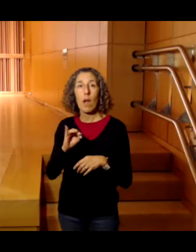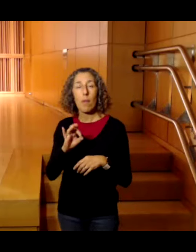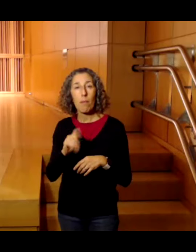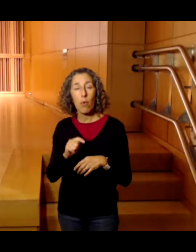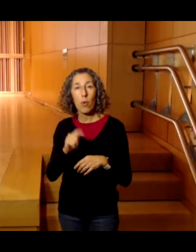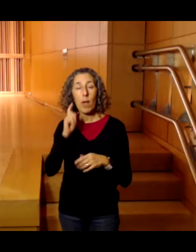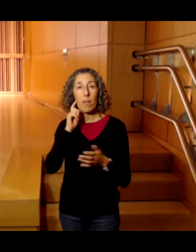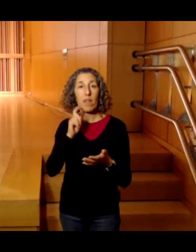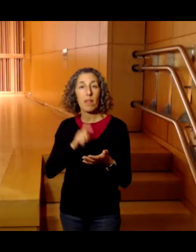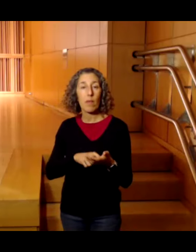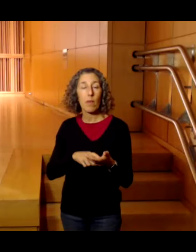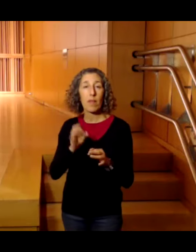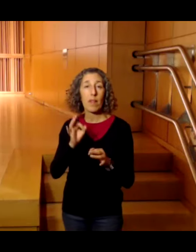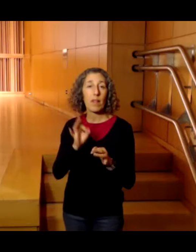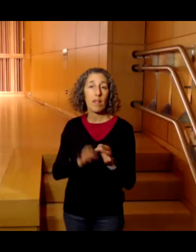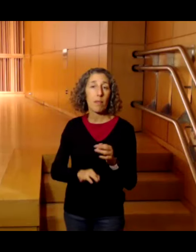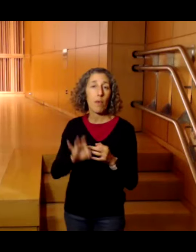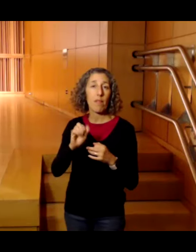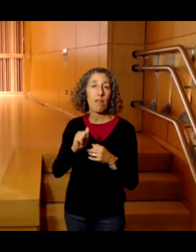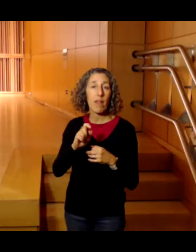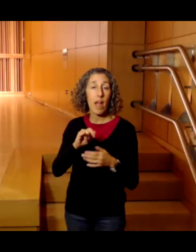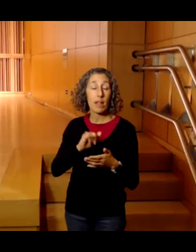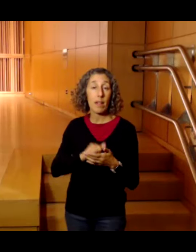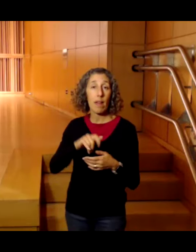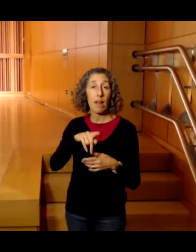The simple fact that Phyllis Wheatley was an author of African descent.